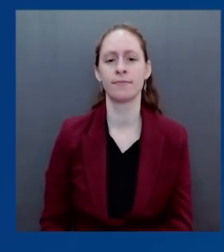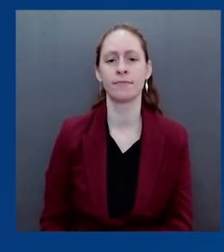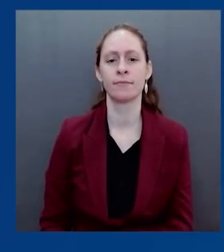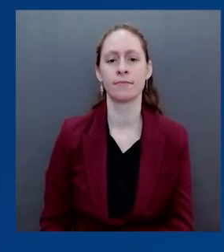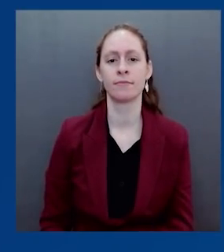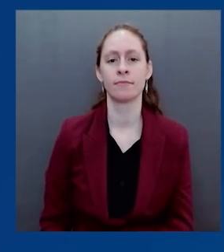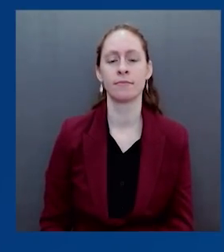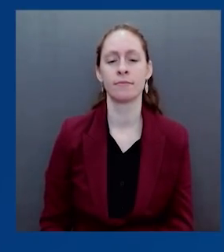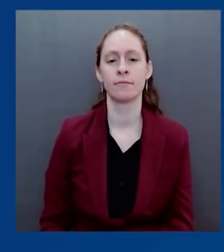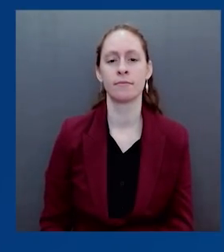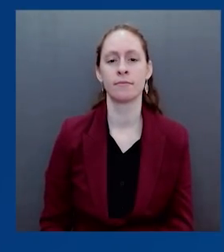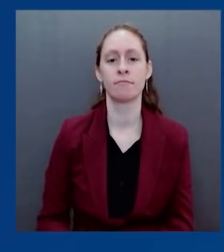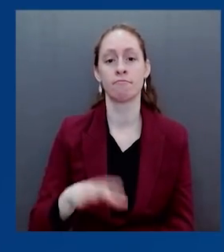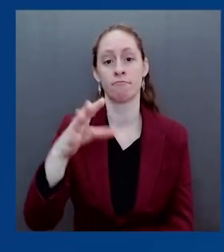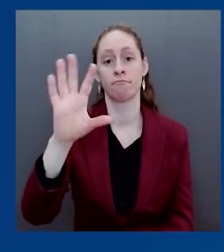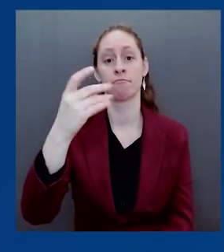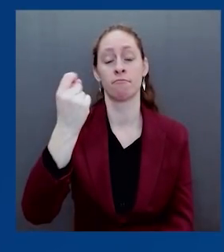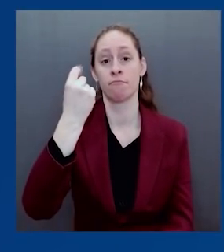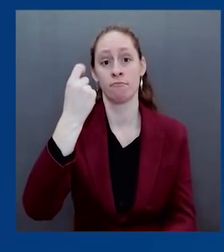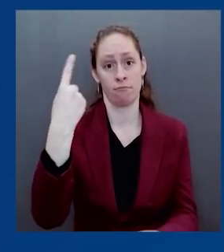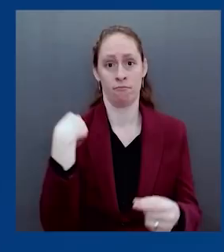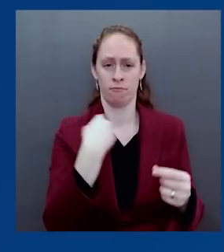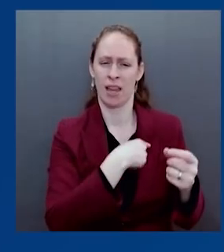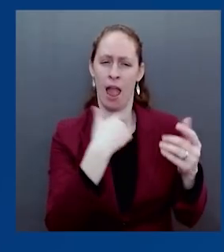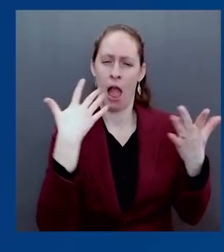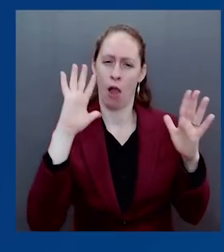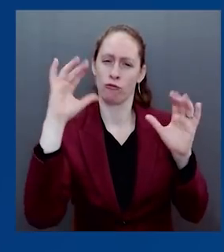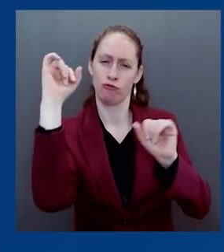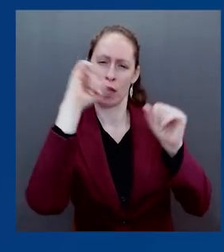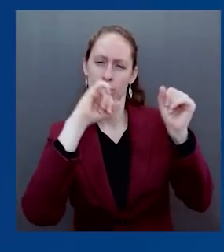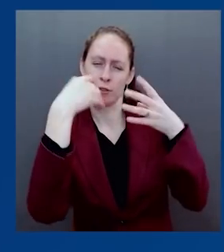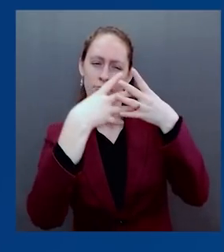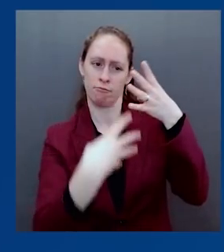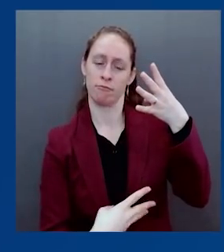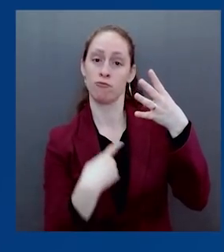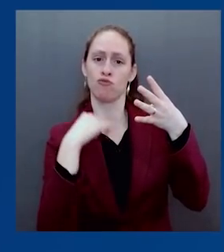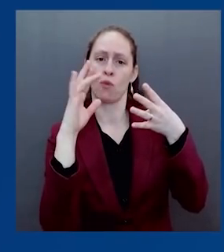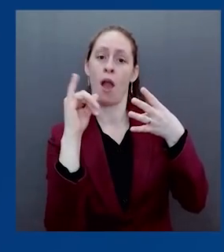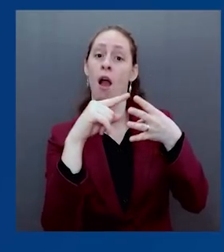school strategies to keep schools open. And for that, maybe I'll turn to Dr. Walensky